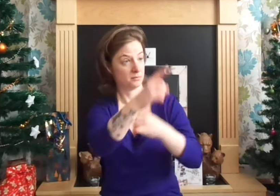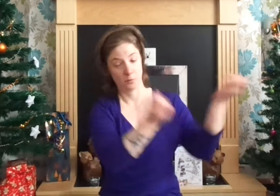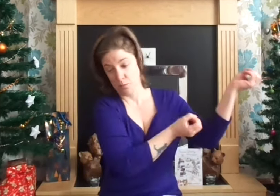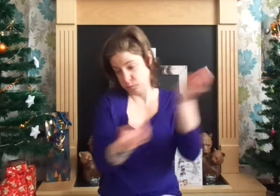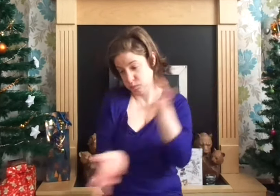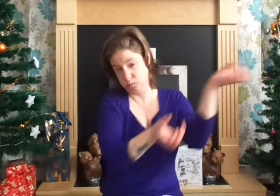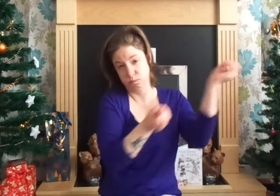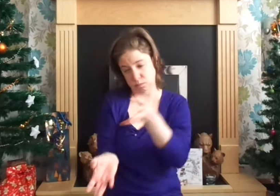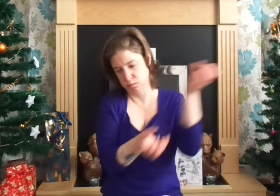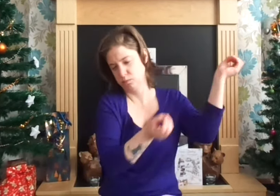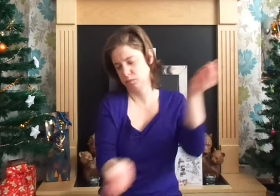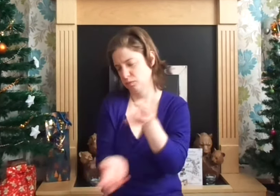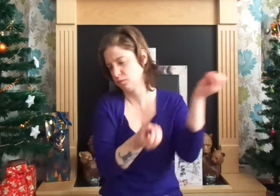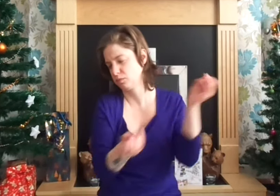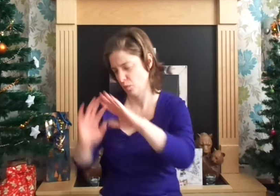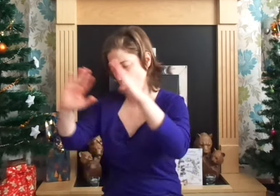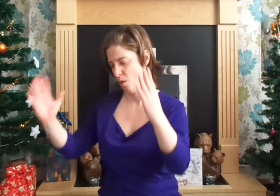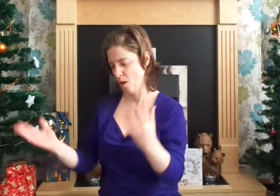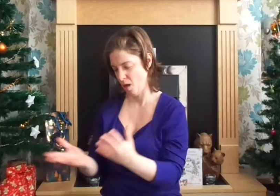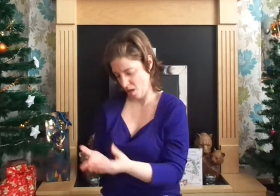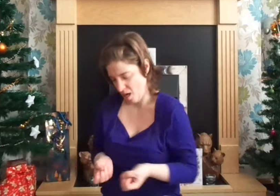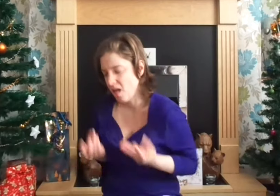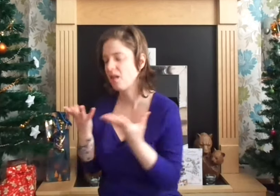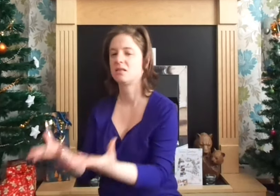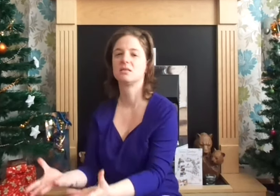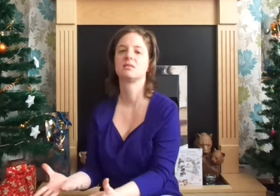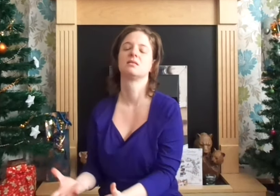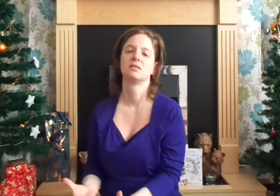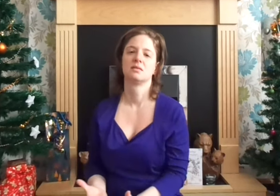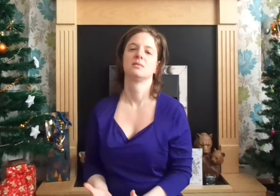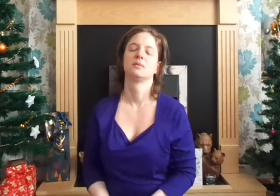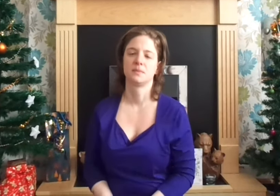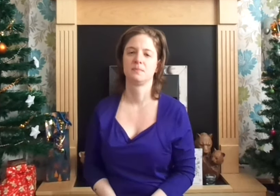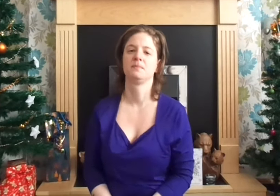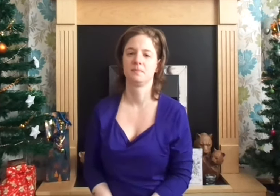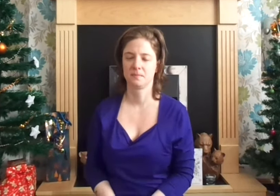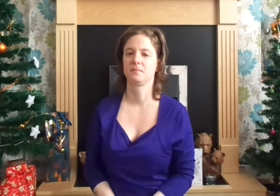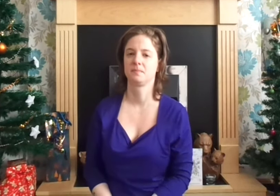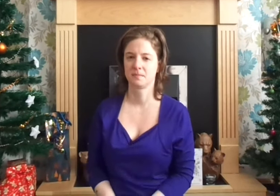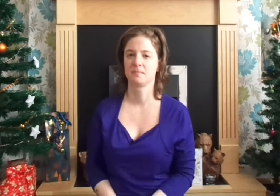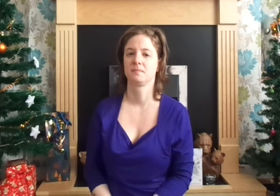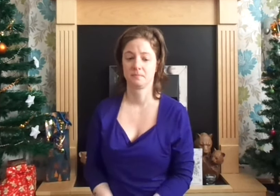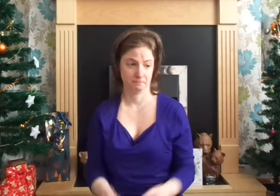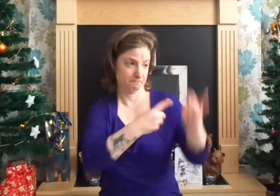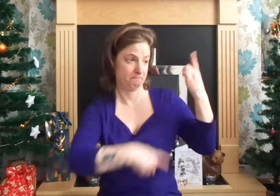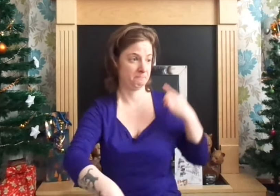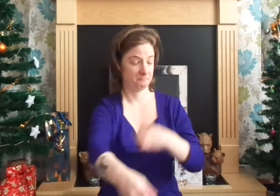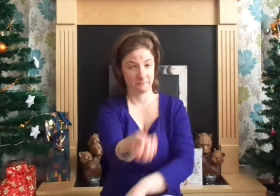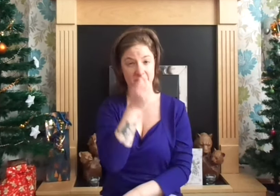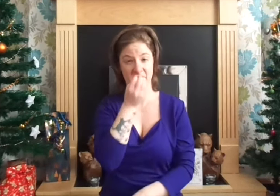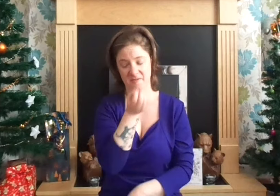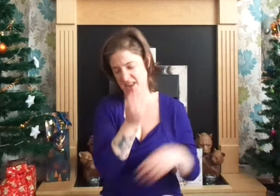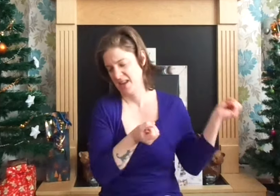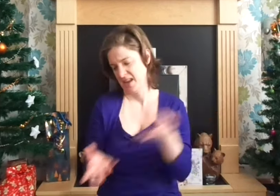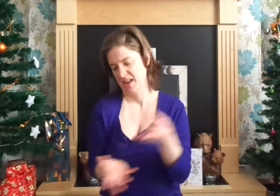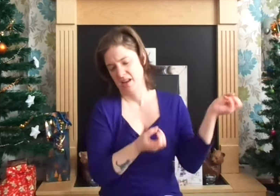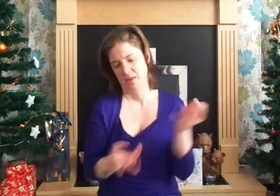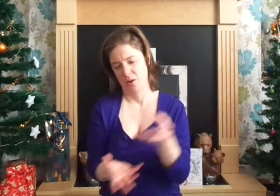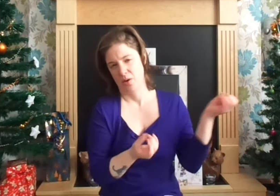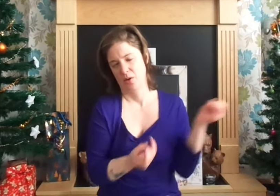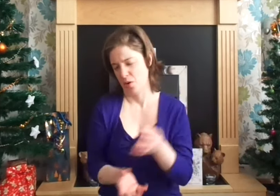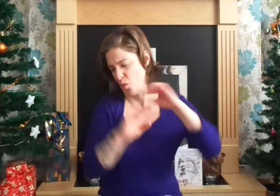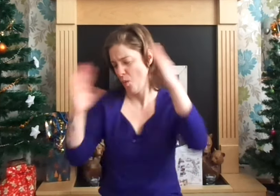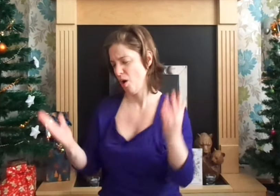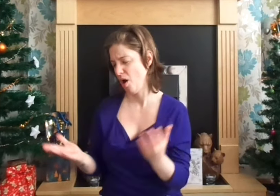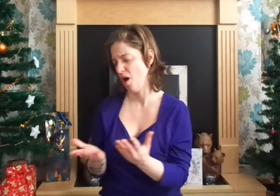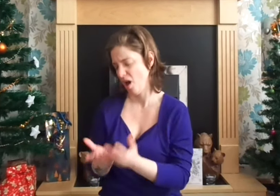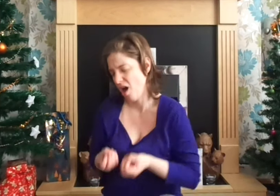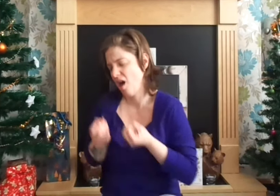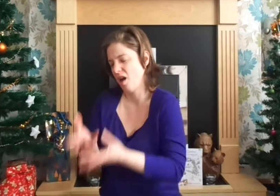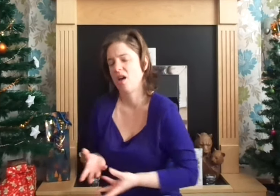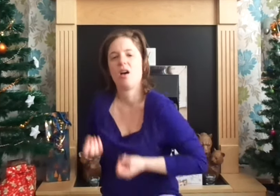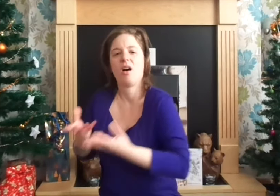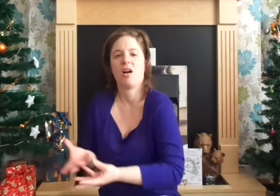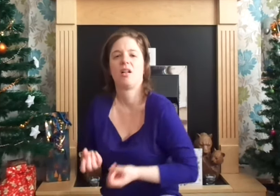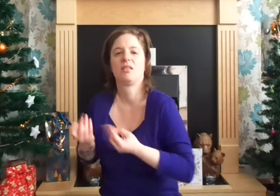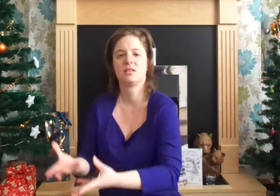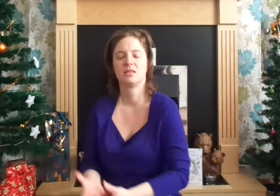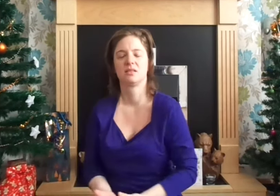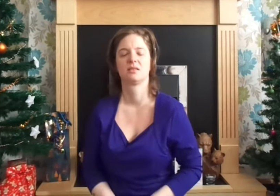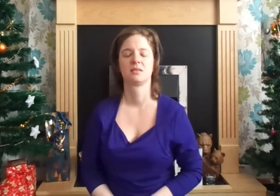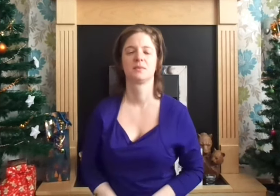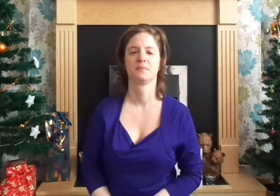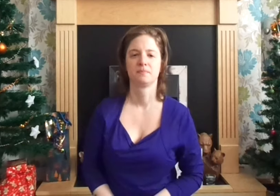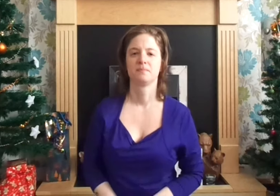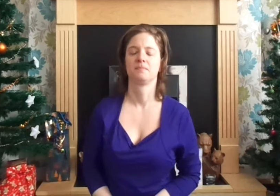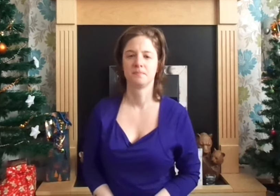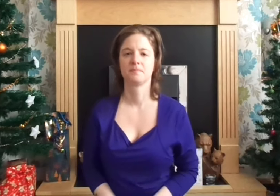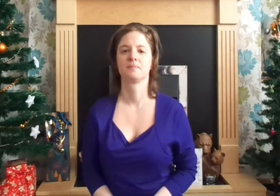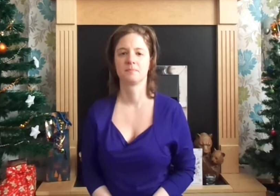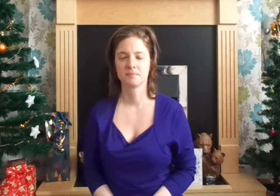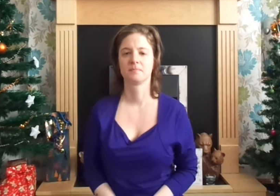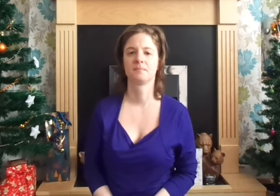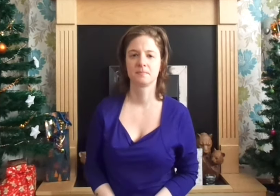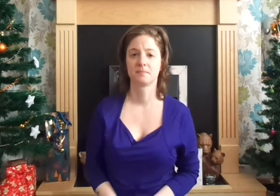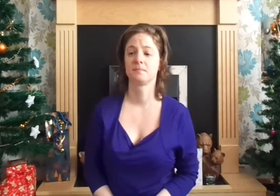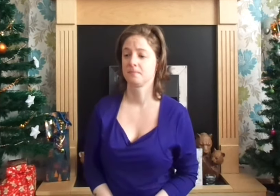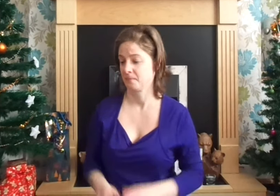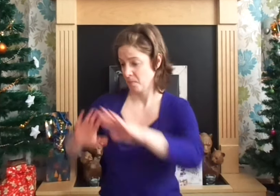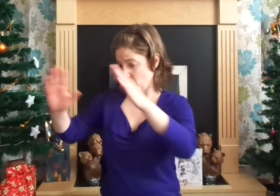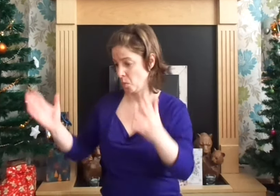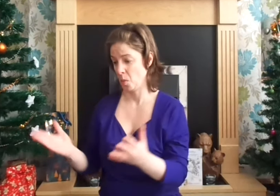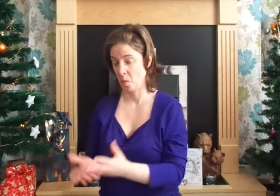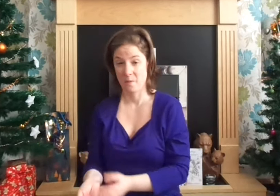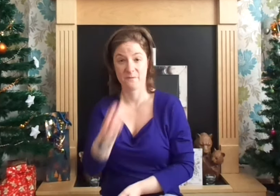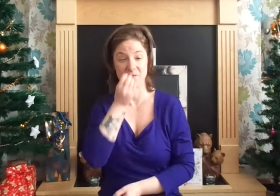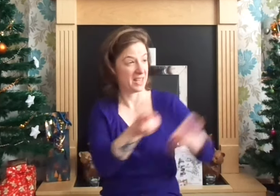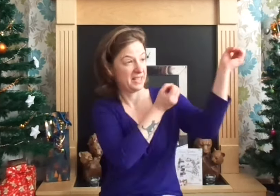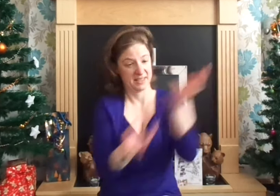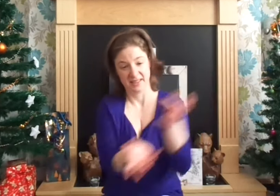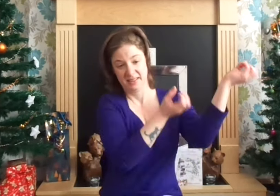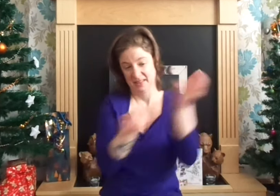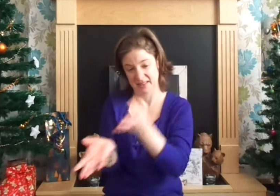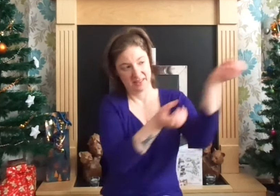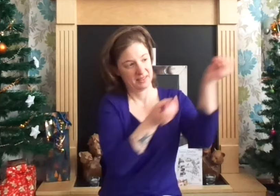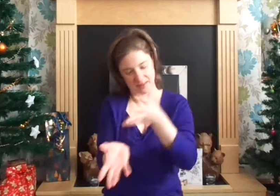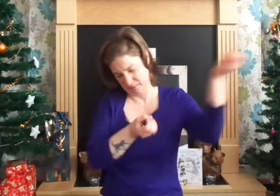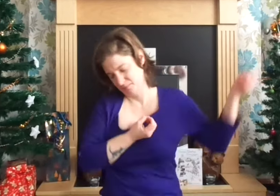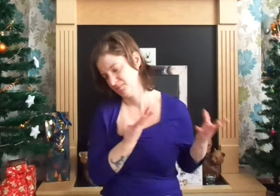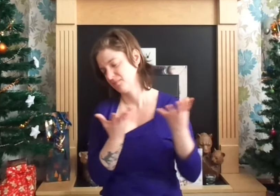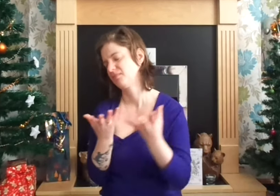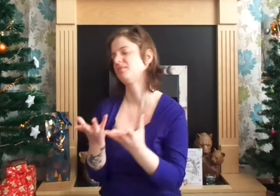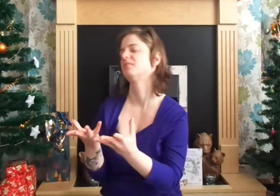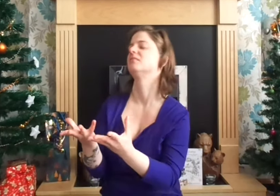Feed the world